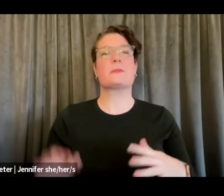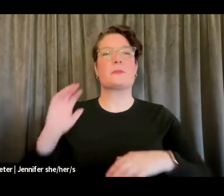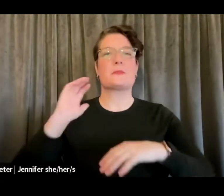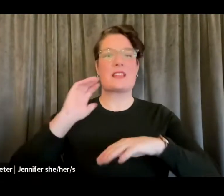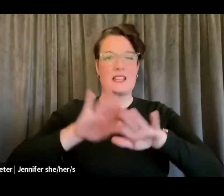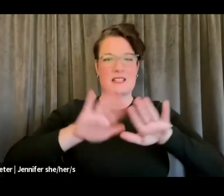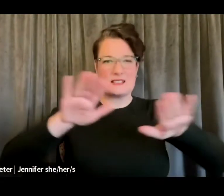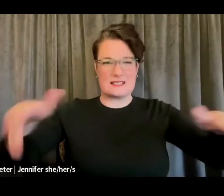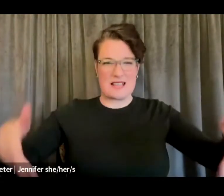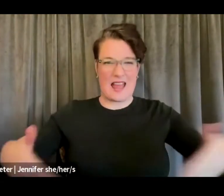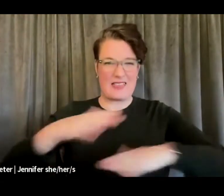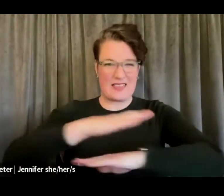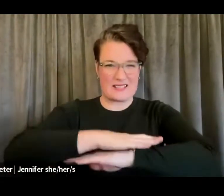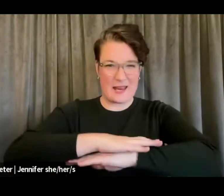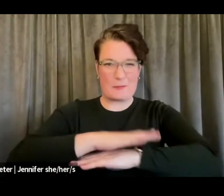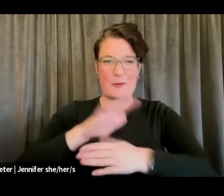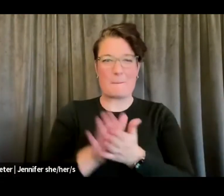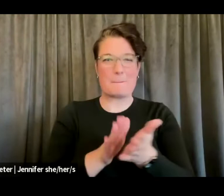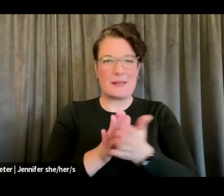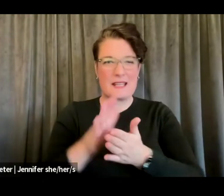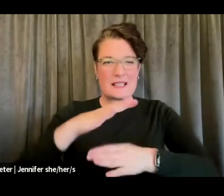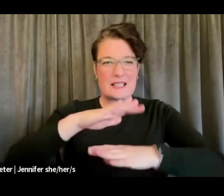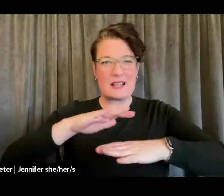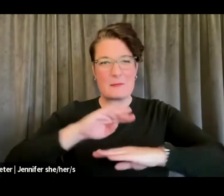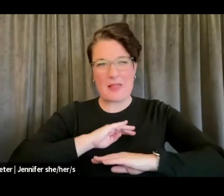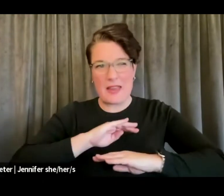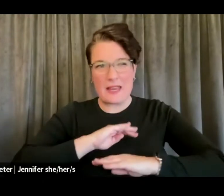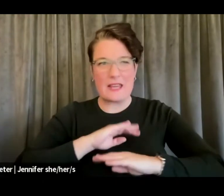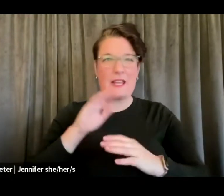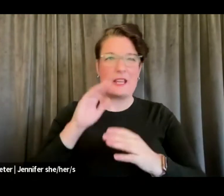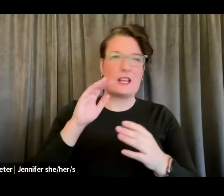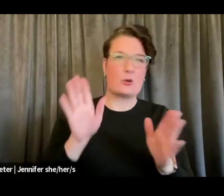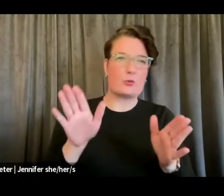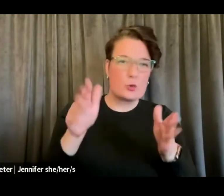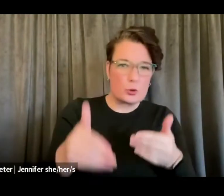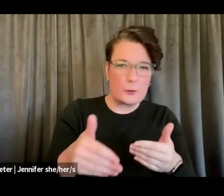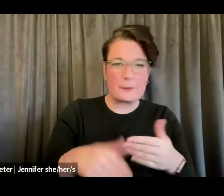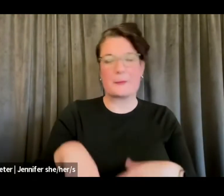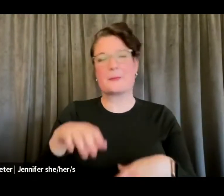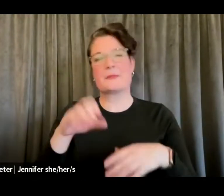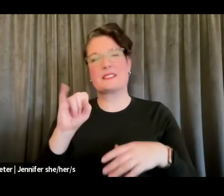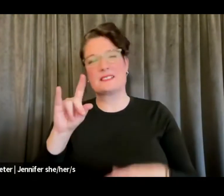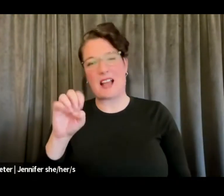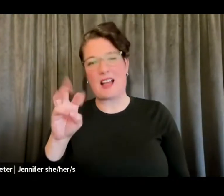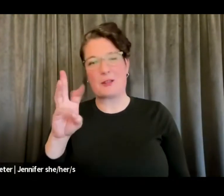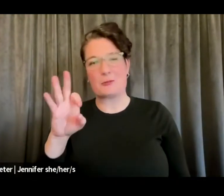Setting the table, picnic blanket room sidewalk, chair, zoom screen,